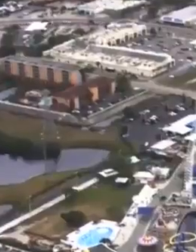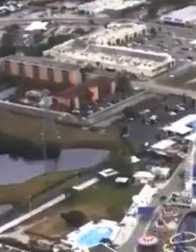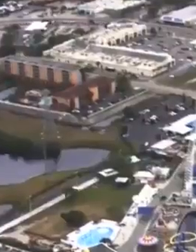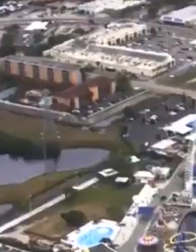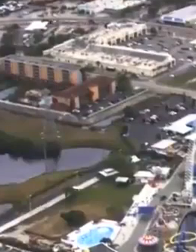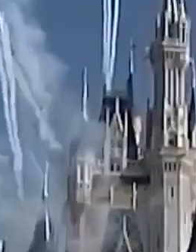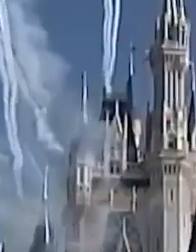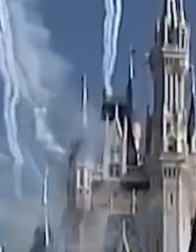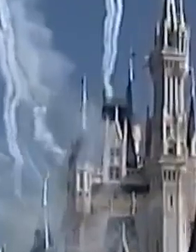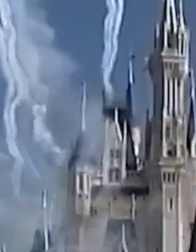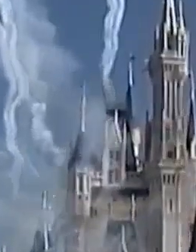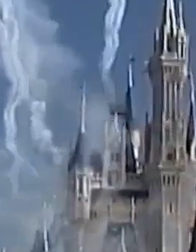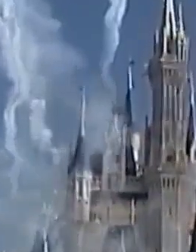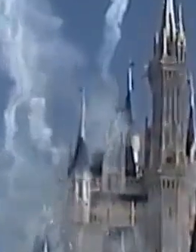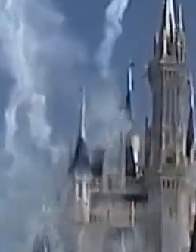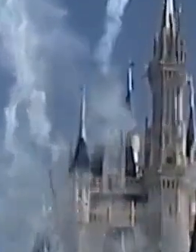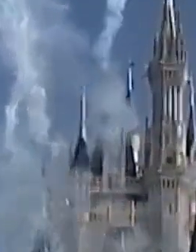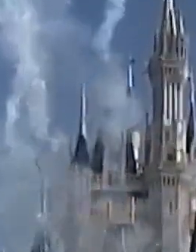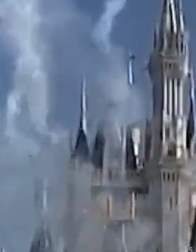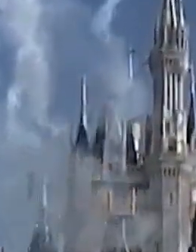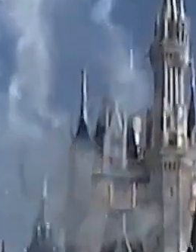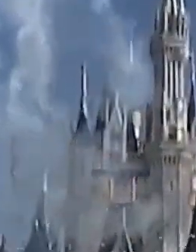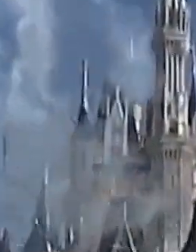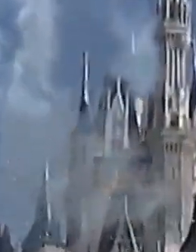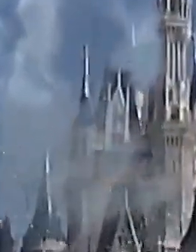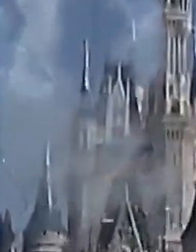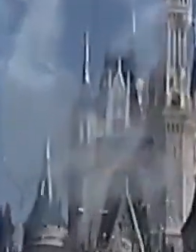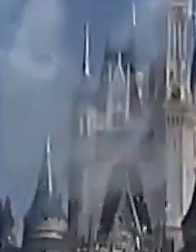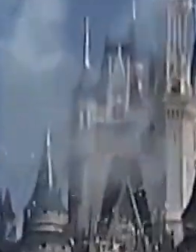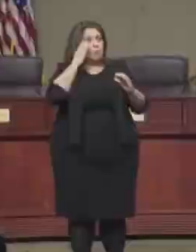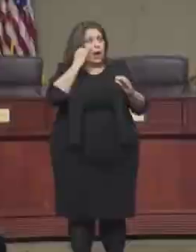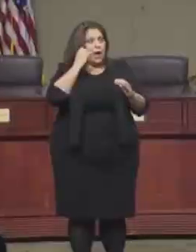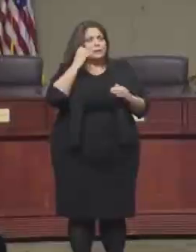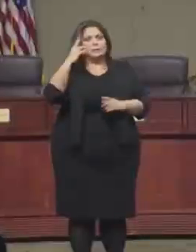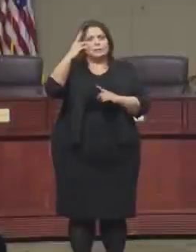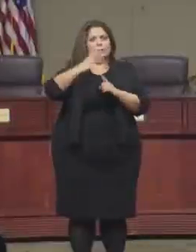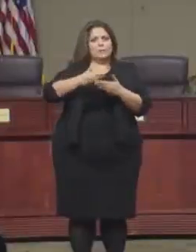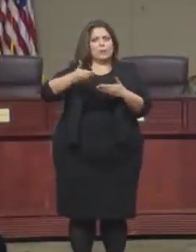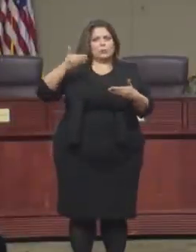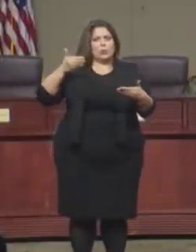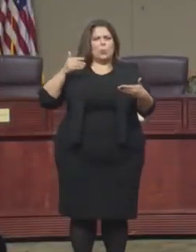MAY’S TDT NUMBERS MARK A SLIGHT INCREASE FROM APRIL’S RECORD LOW FIGURES.